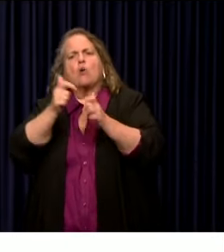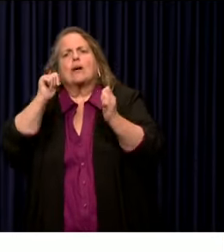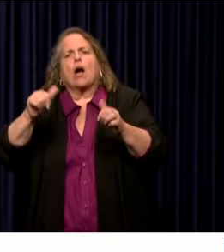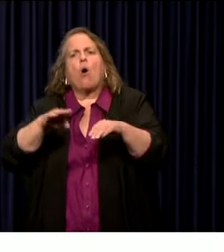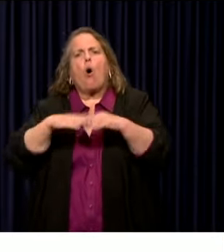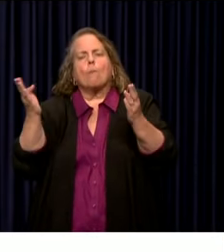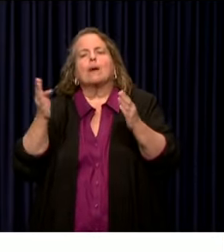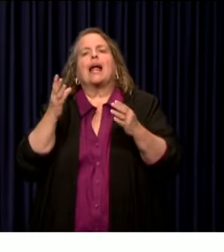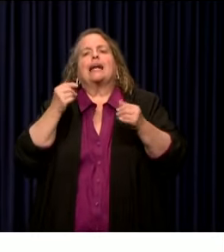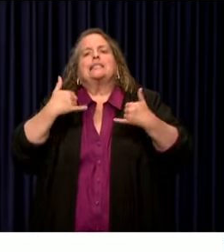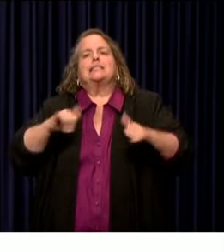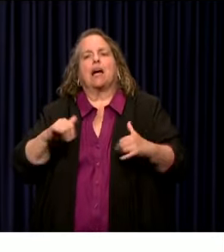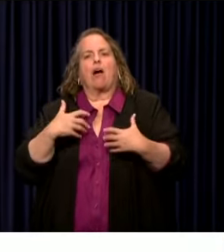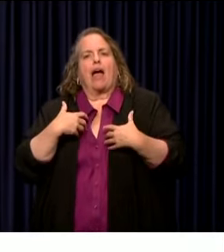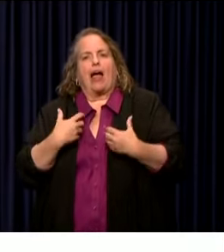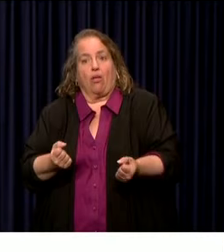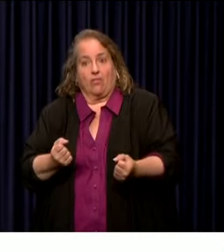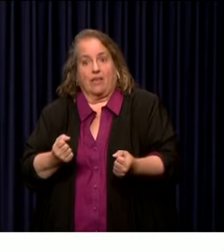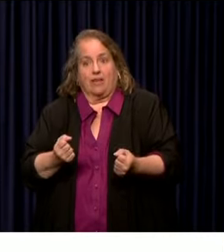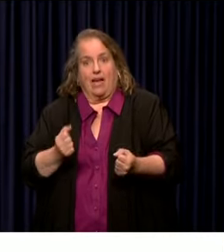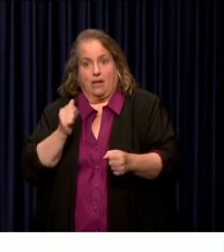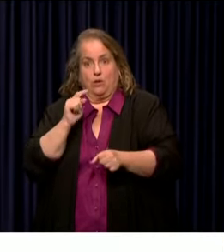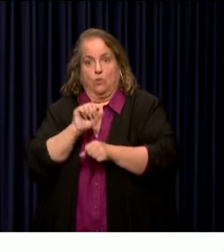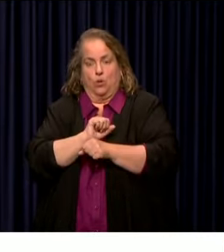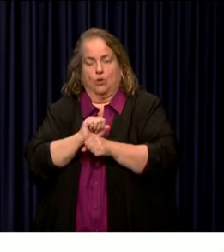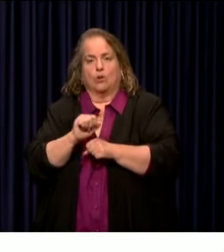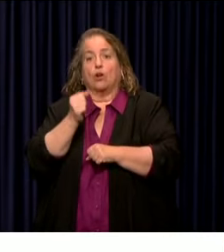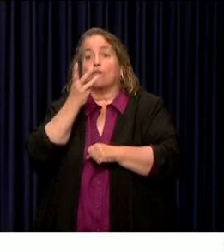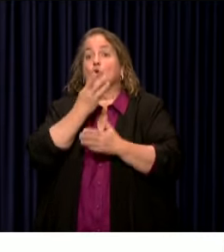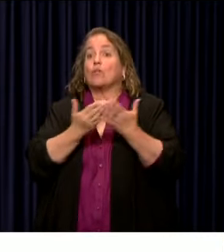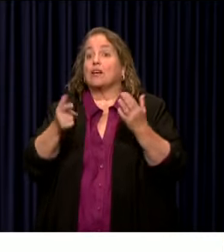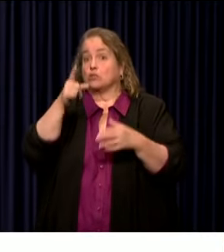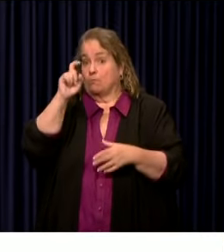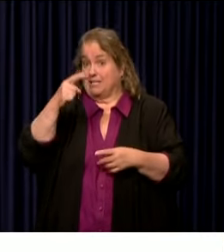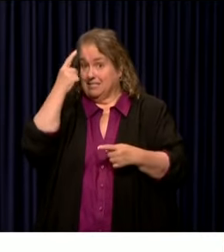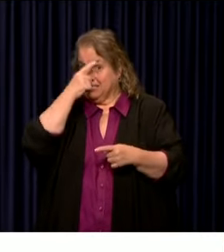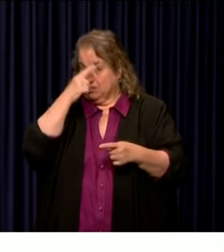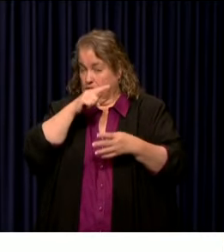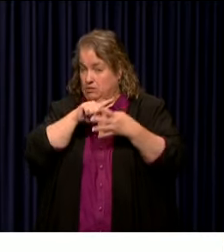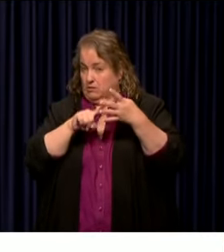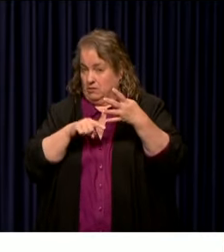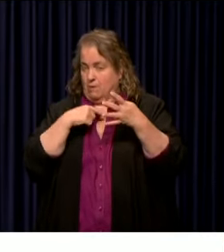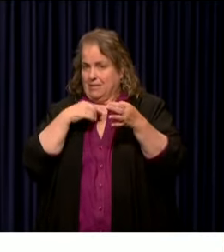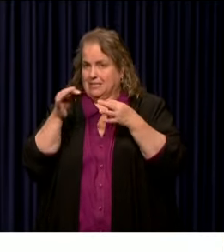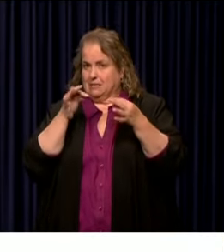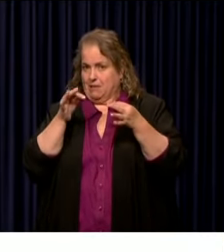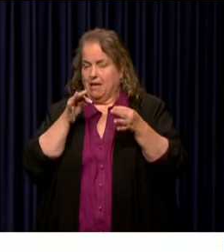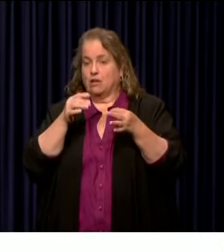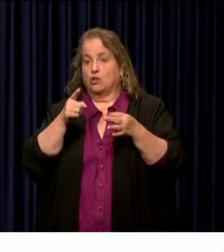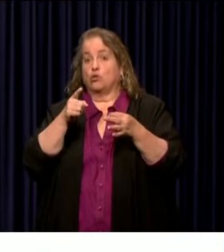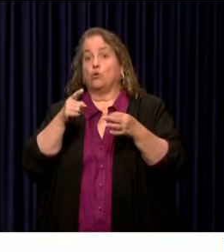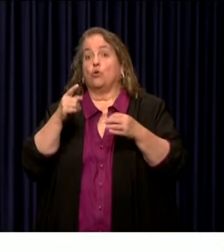SEE THAT COMING TOGETHER, AND SHE WILL BE ONE OF THE INDIVIDUALS WORKING DIRECTLY AND